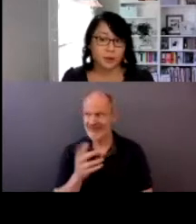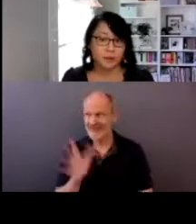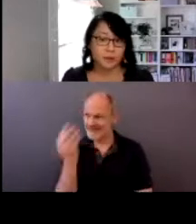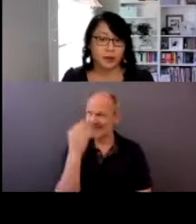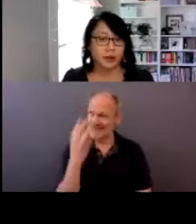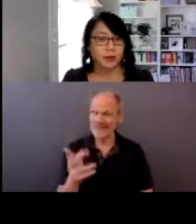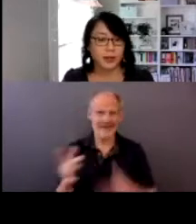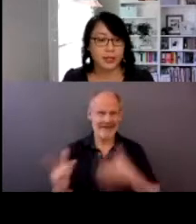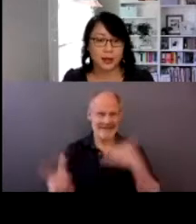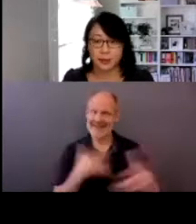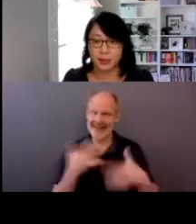Next slide.